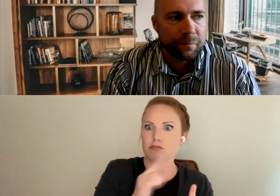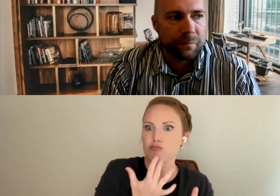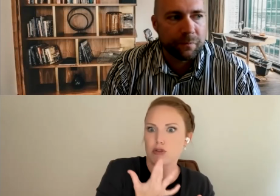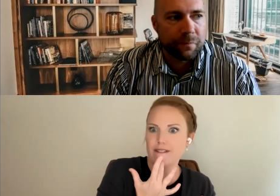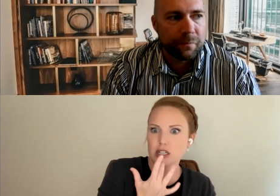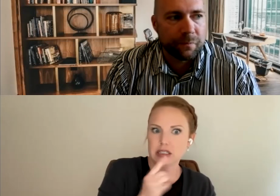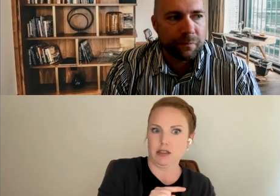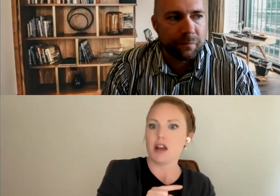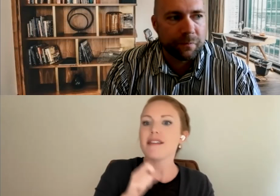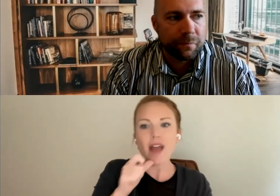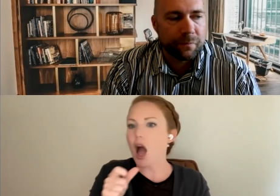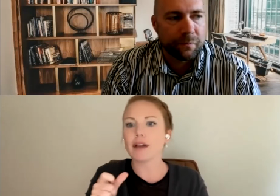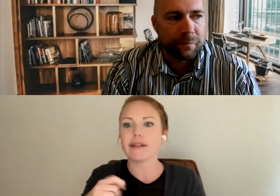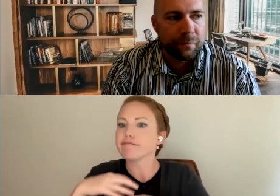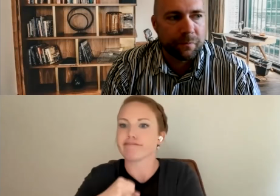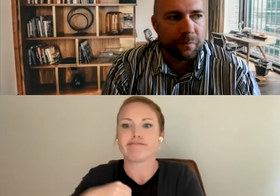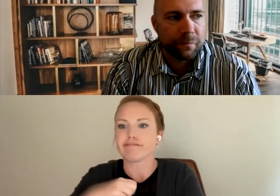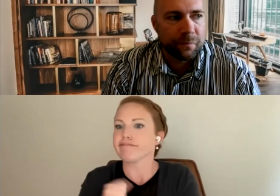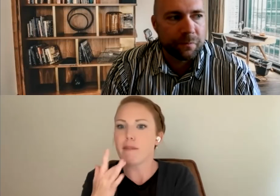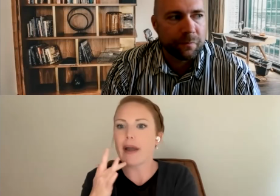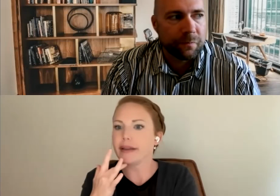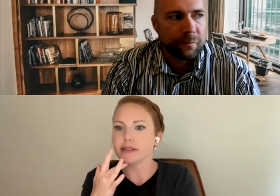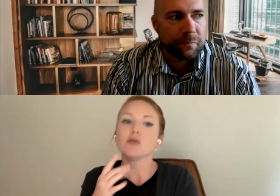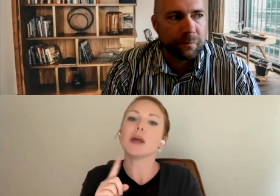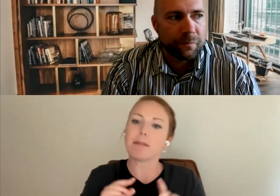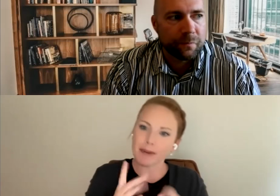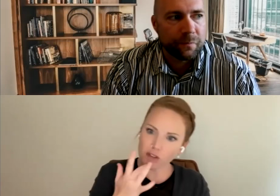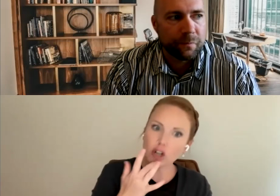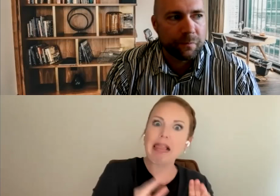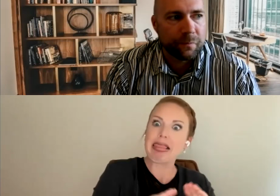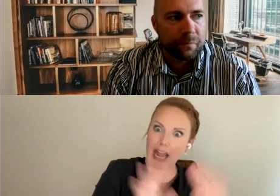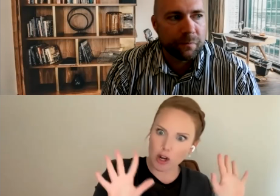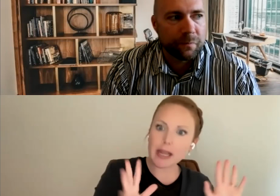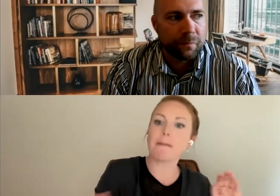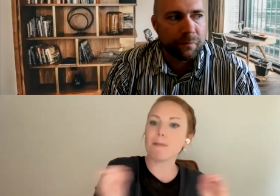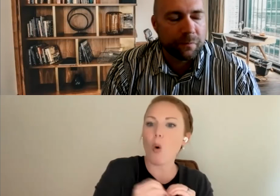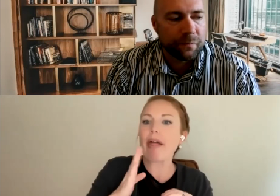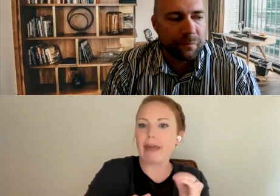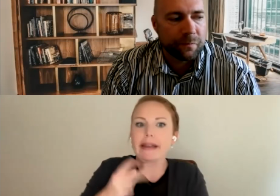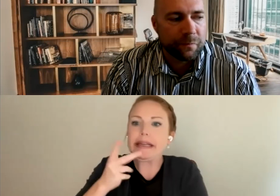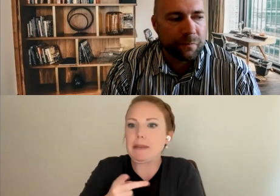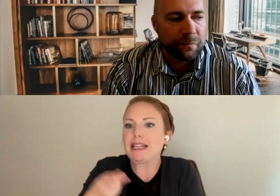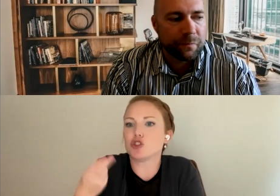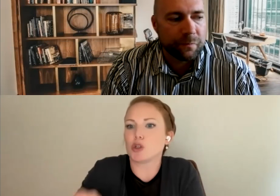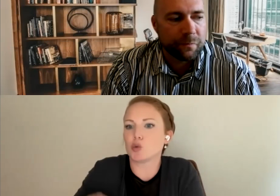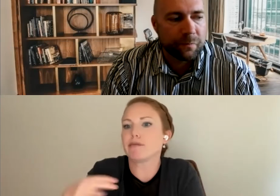so and it has to do with what the priorities are. Bob says, I would question if a line chart